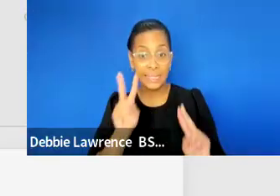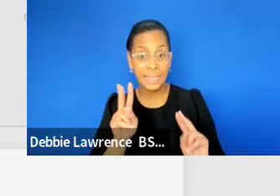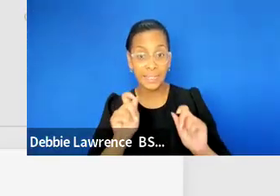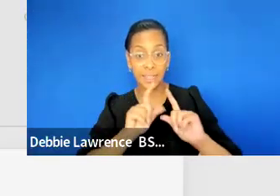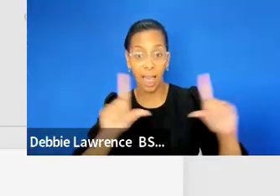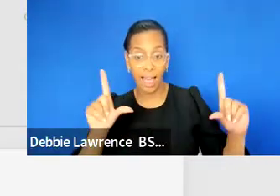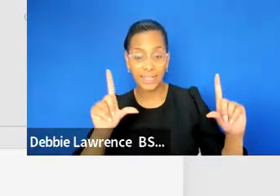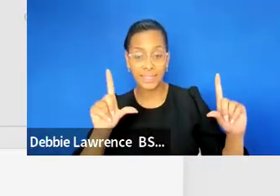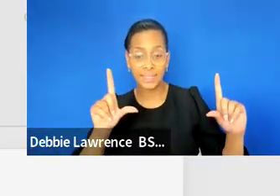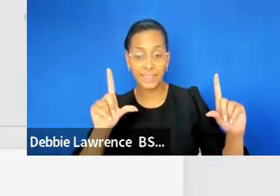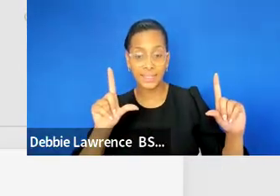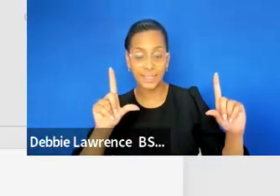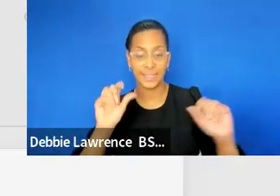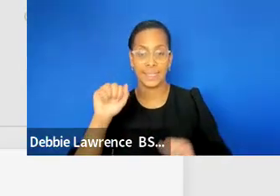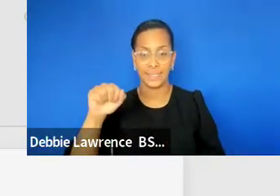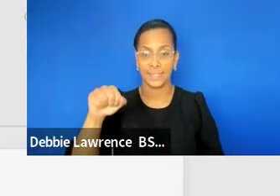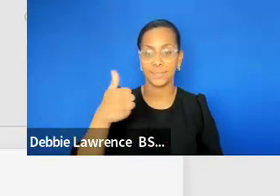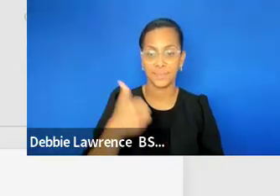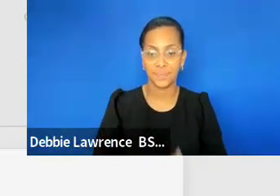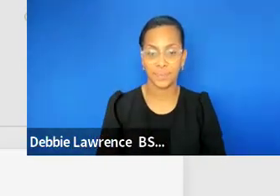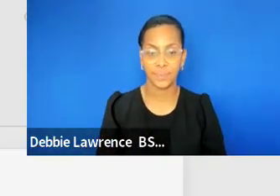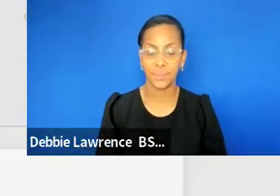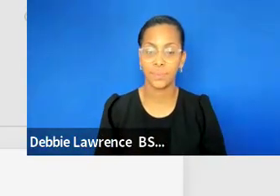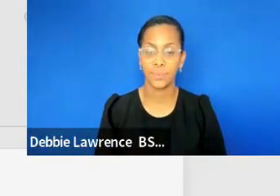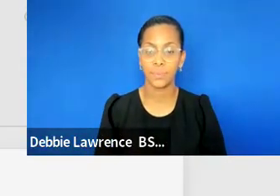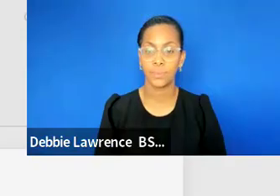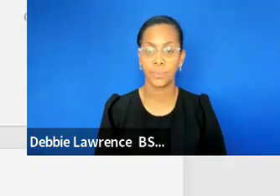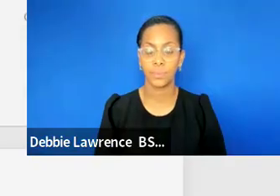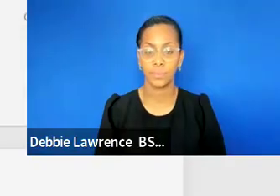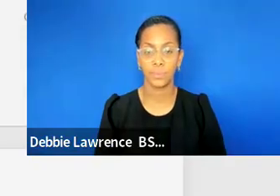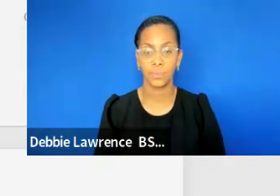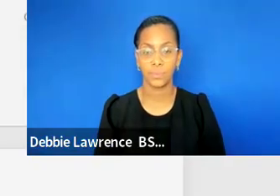Nathalie: Yep, I think they've come up. Amelia: And then if I put it in slideshow mode.